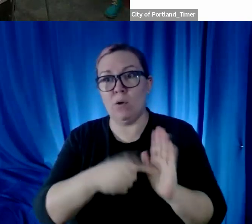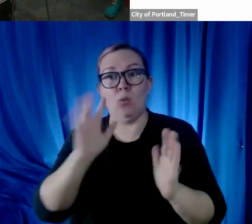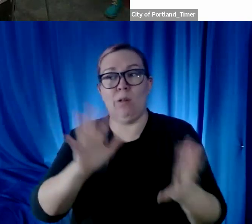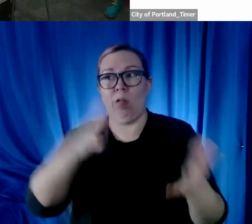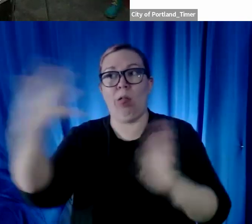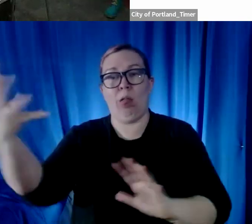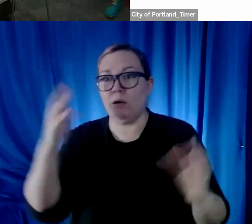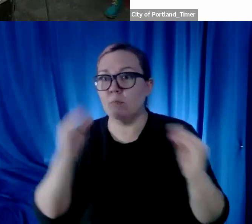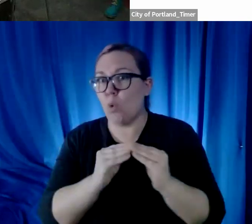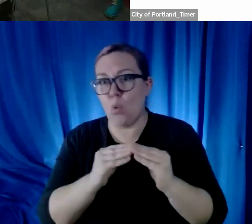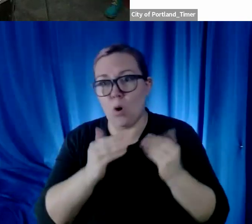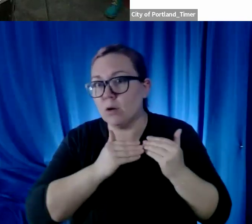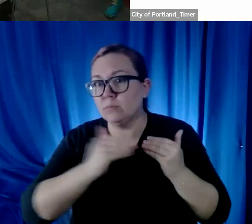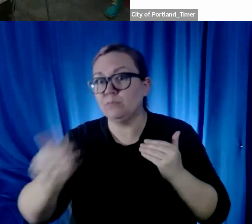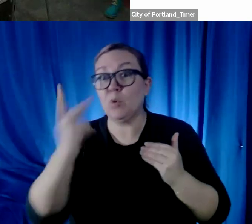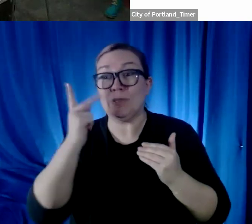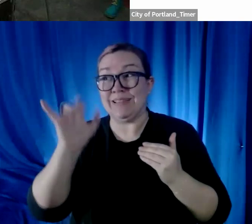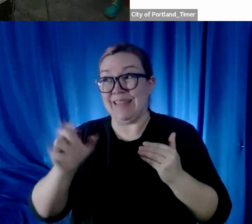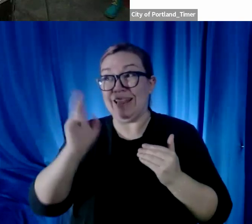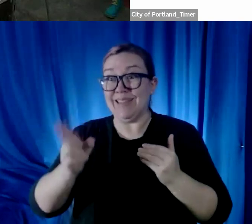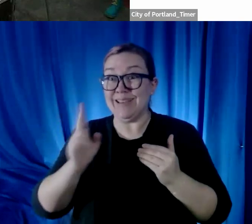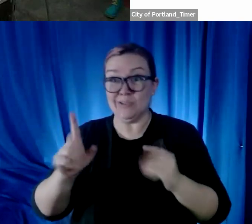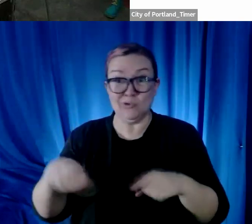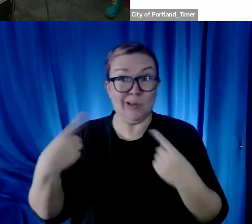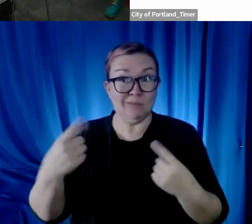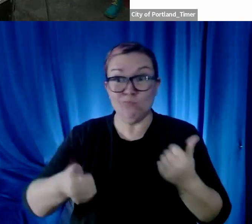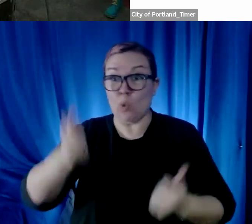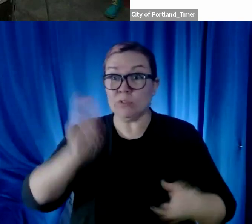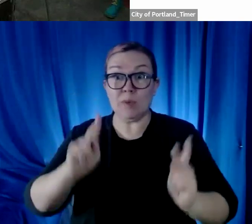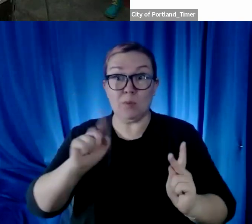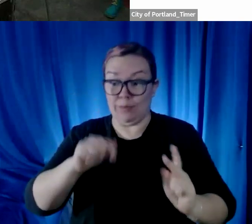We see this in our country's history. Most of the people in this room have only lived in an age of austerity.